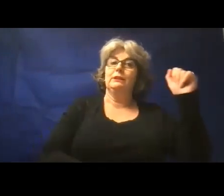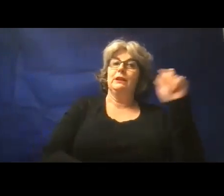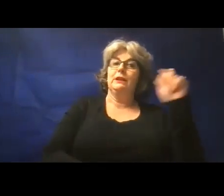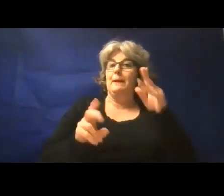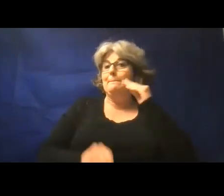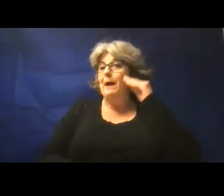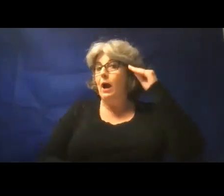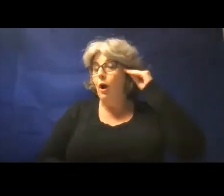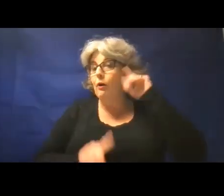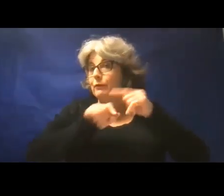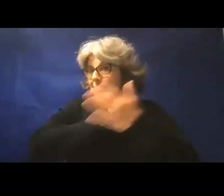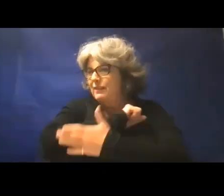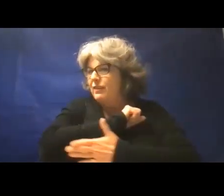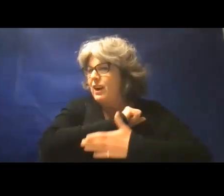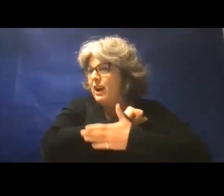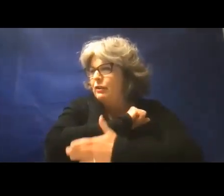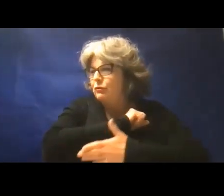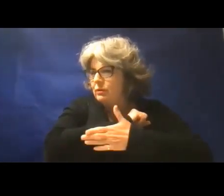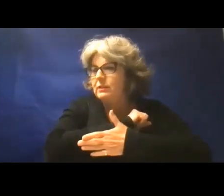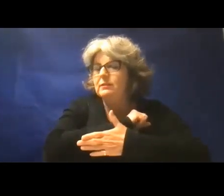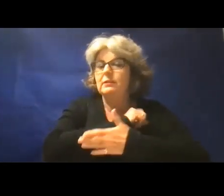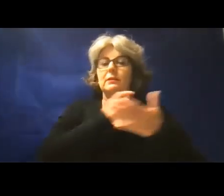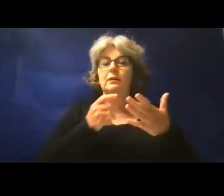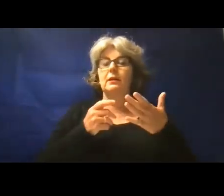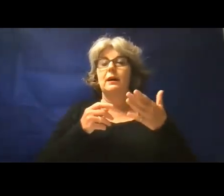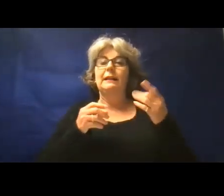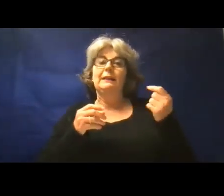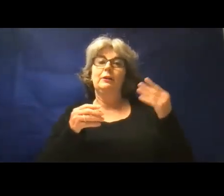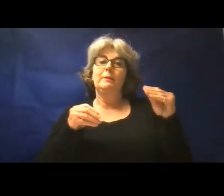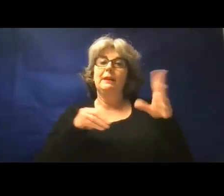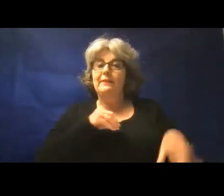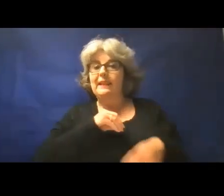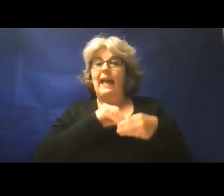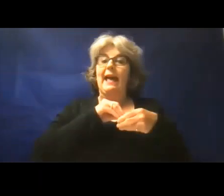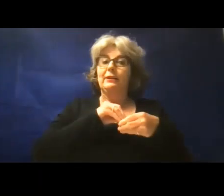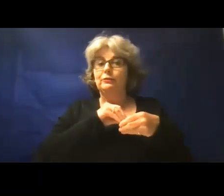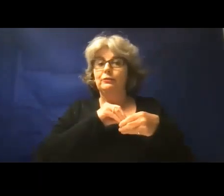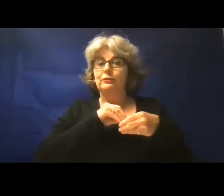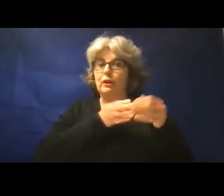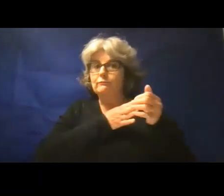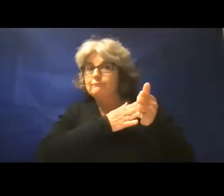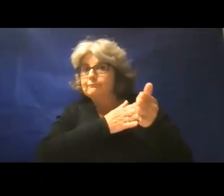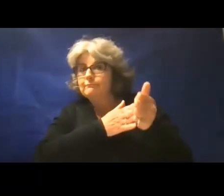destinations uh we gave them a little bit of an extra facilitation in some cases providing